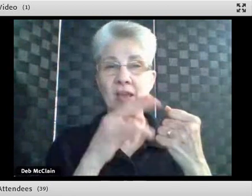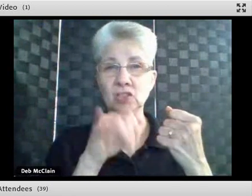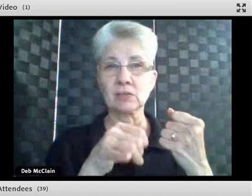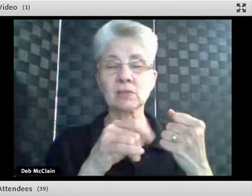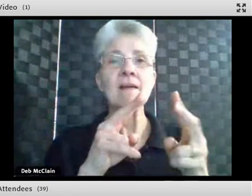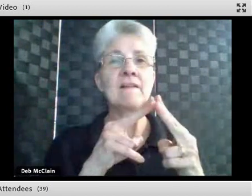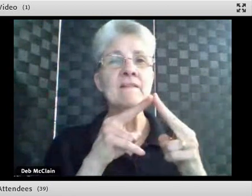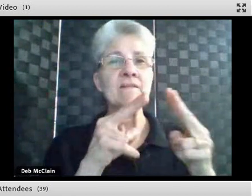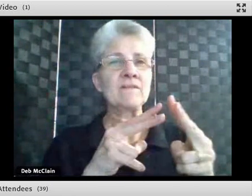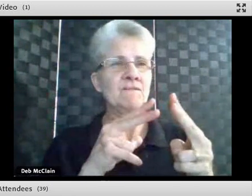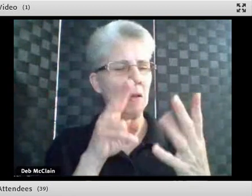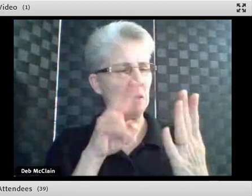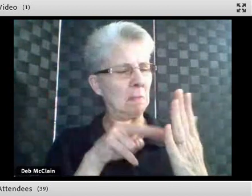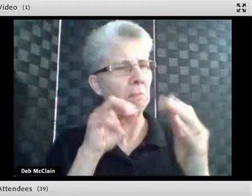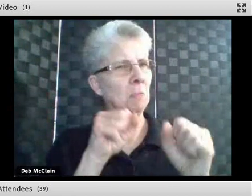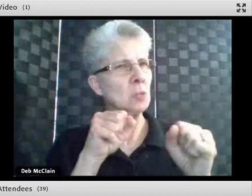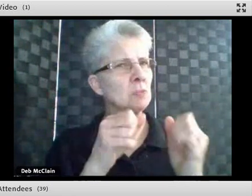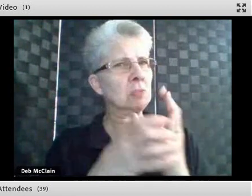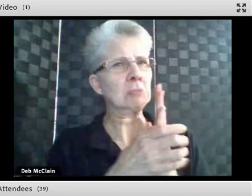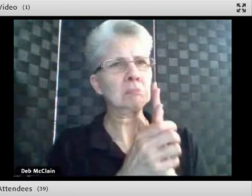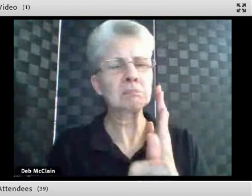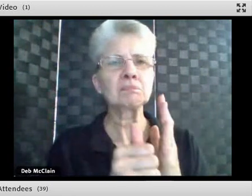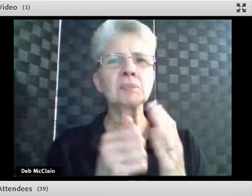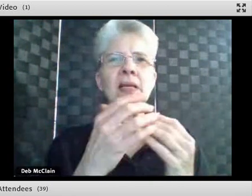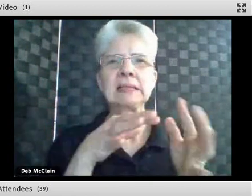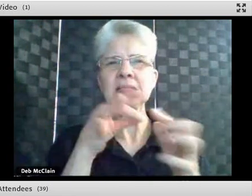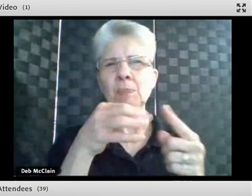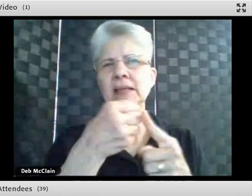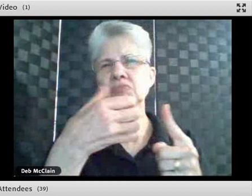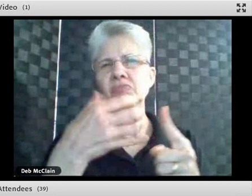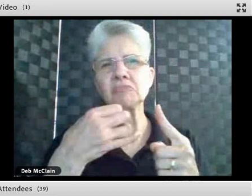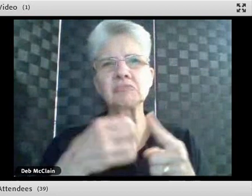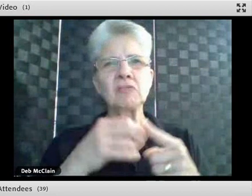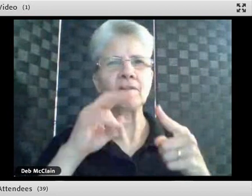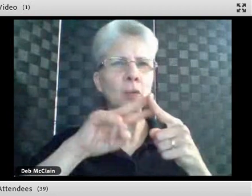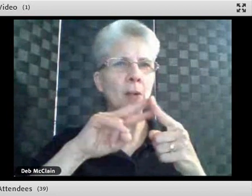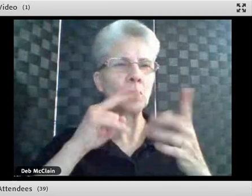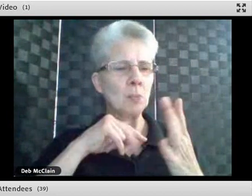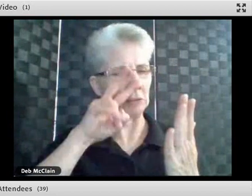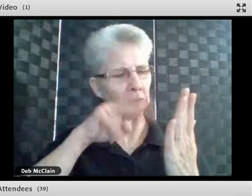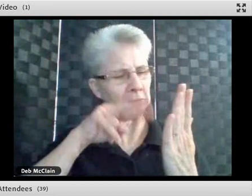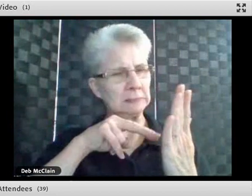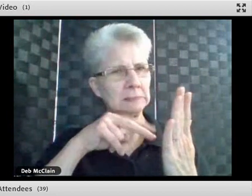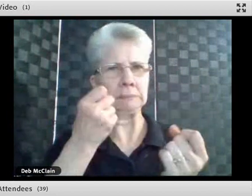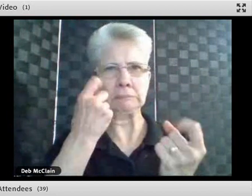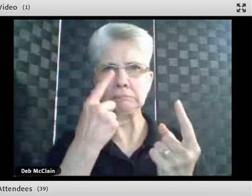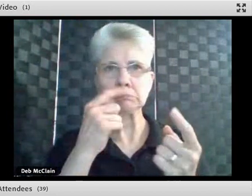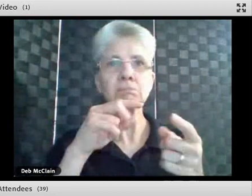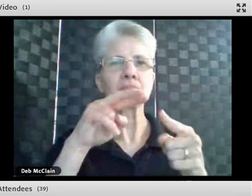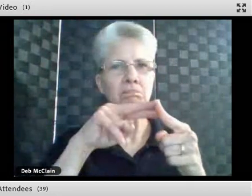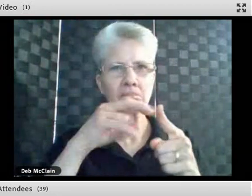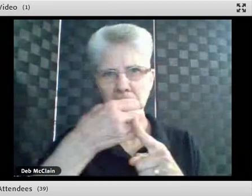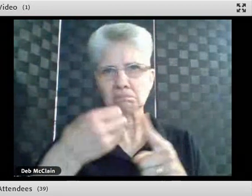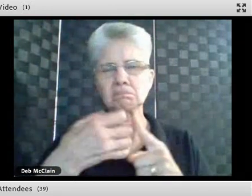It's very approachable. It goes through all the different vocabulary you might come across, and it's really good